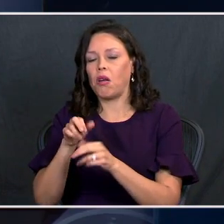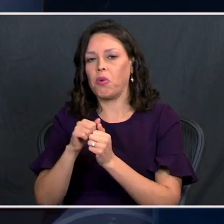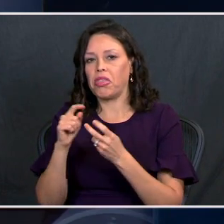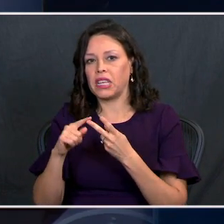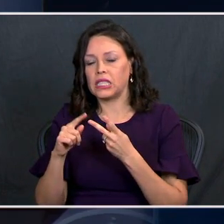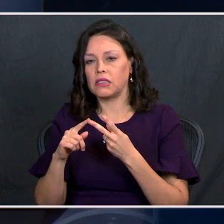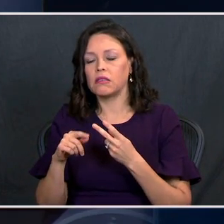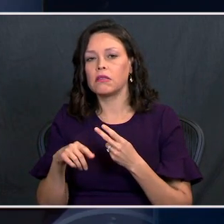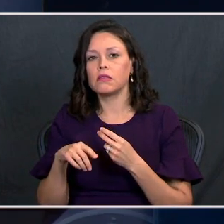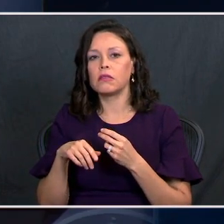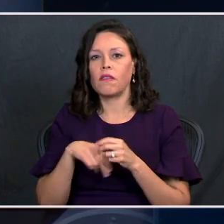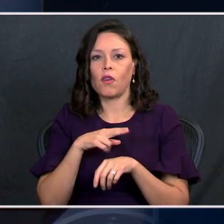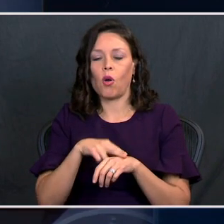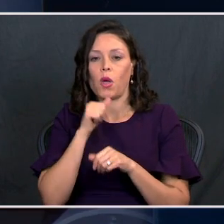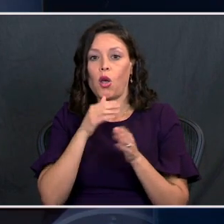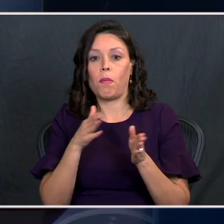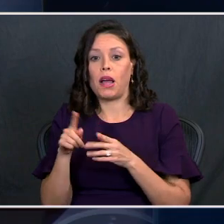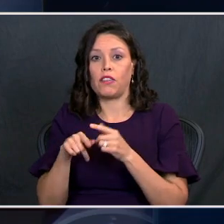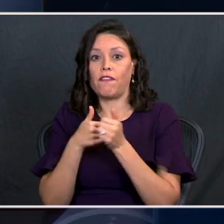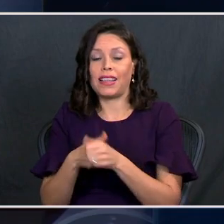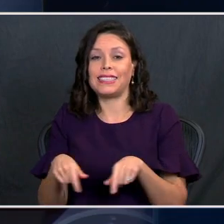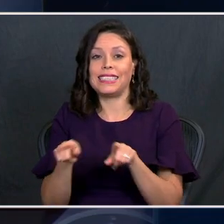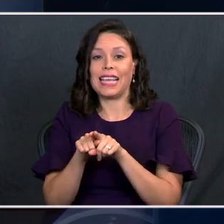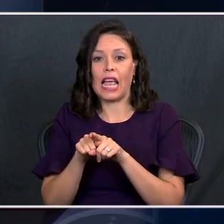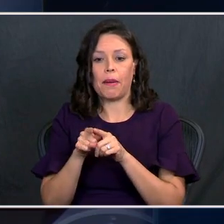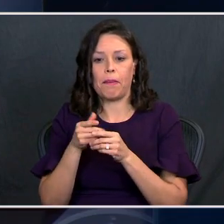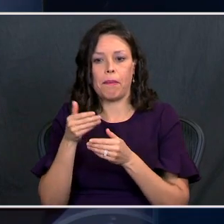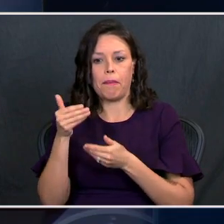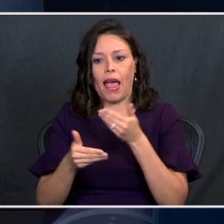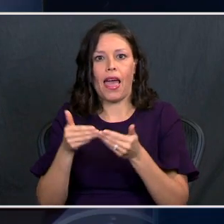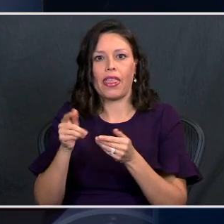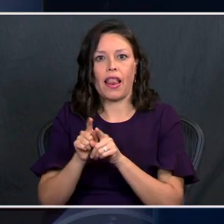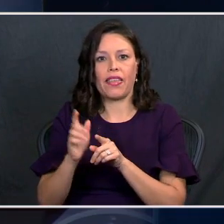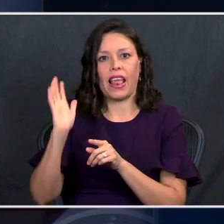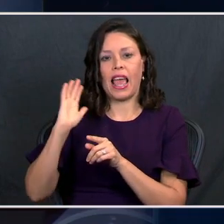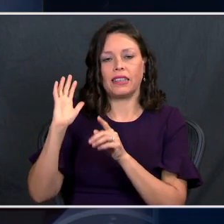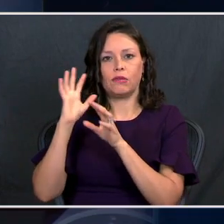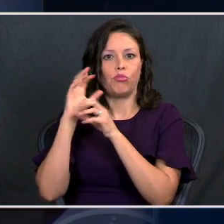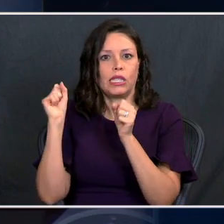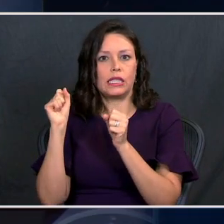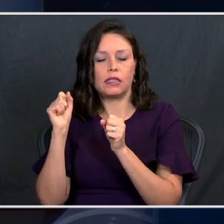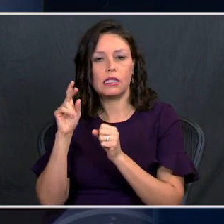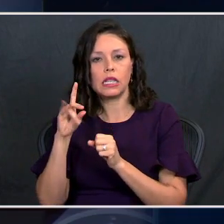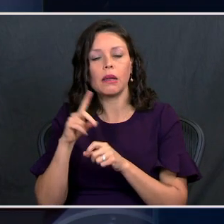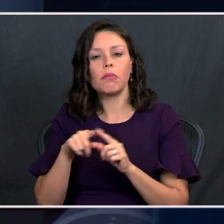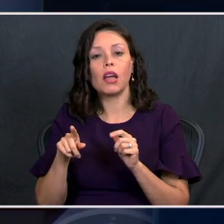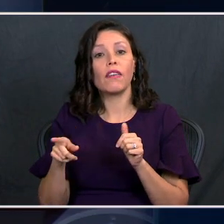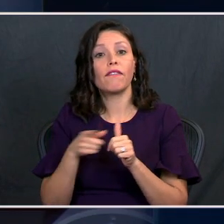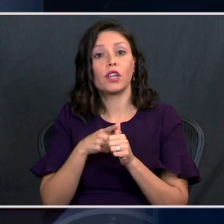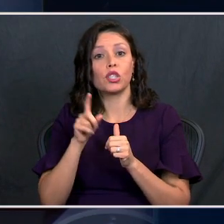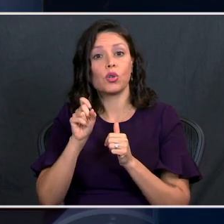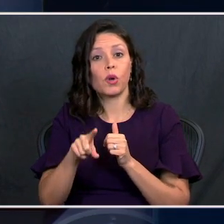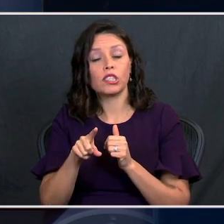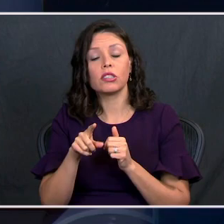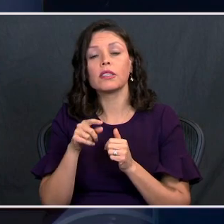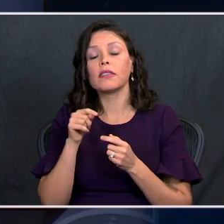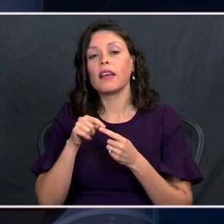And certainly we don't plan to follow the same pattern of the last administration. But on the first question, I would say this is the reason